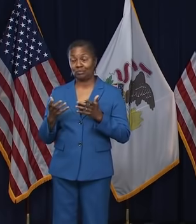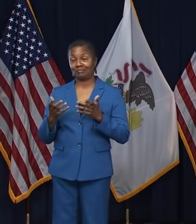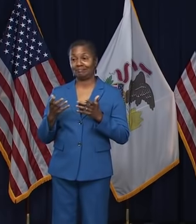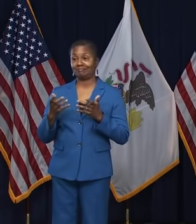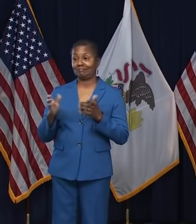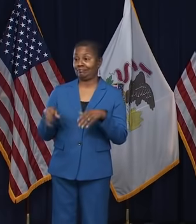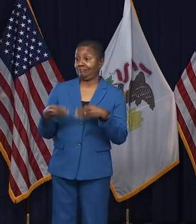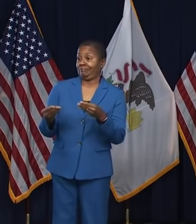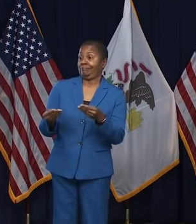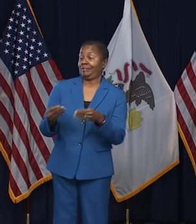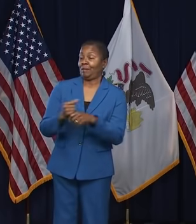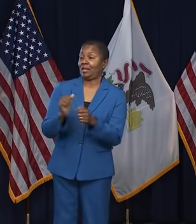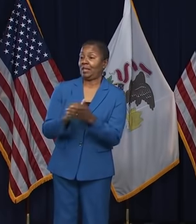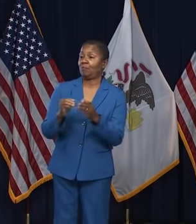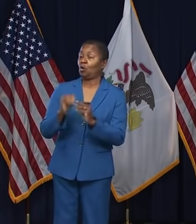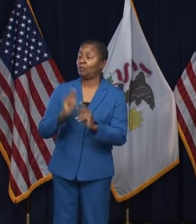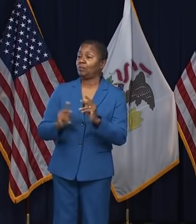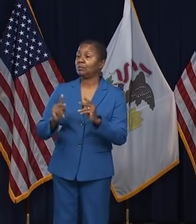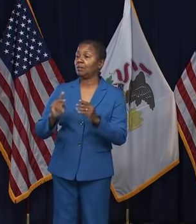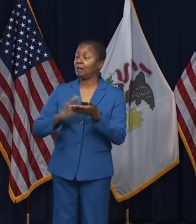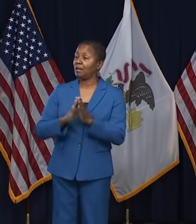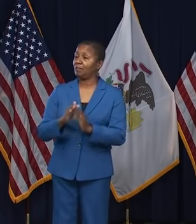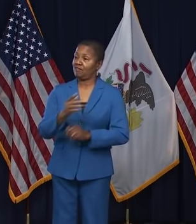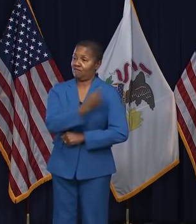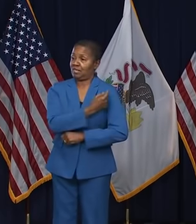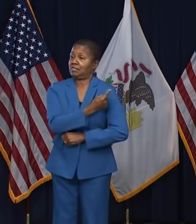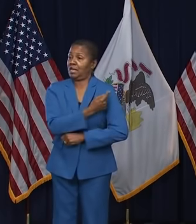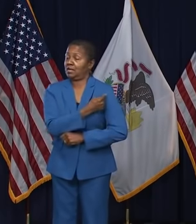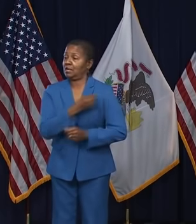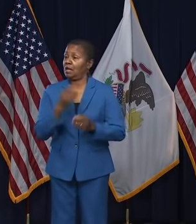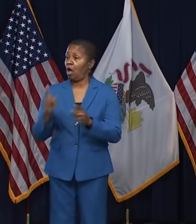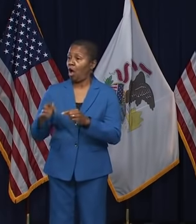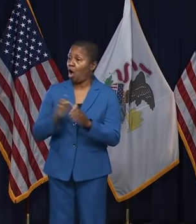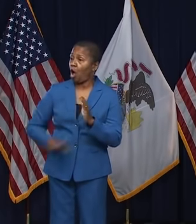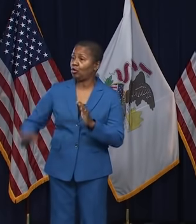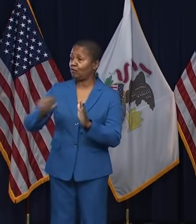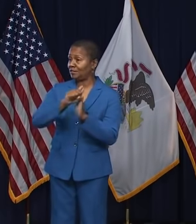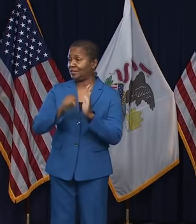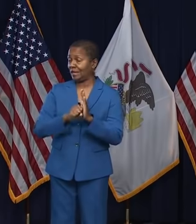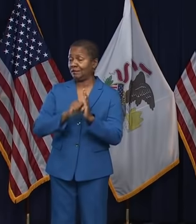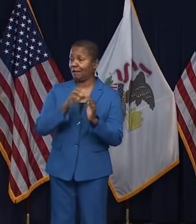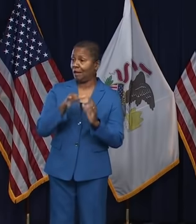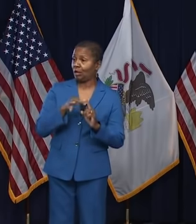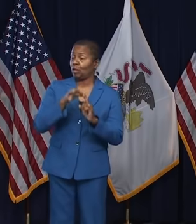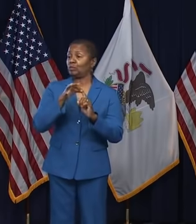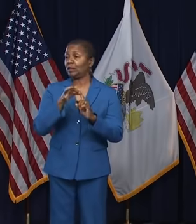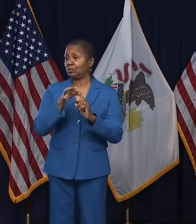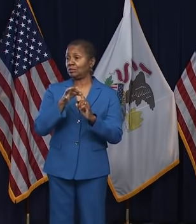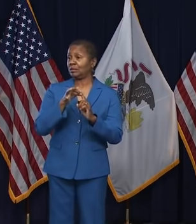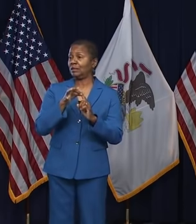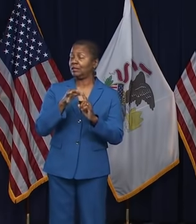there's no doubt that- I want to. Extend this and make sure